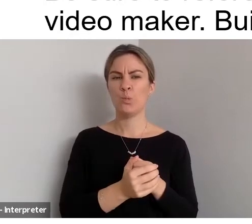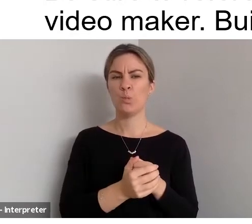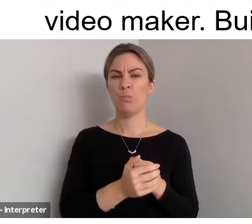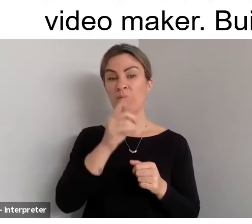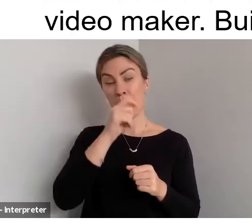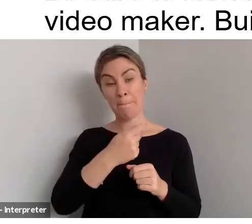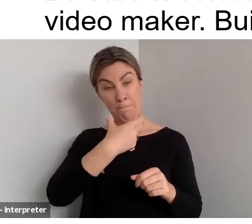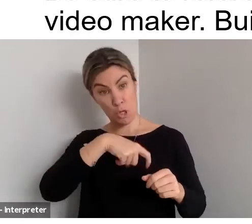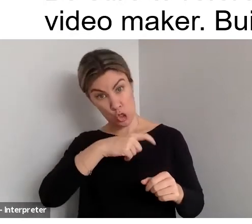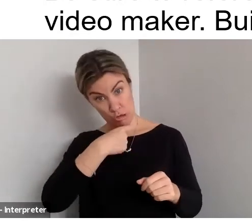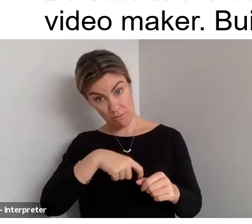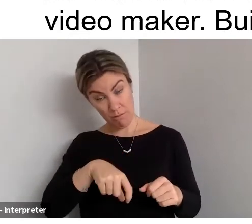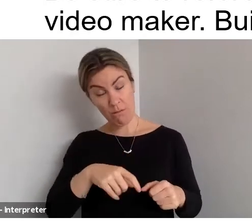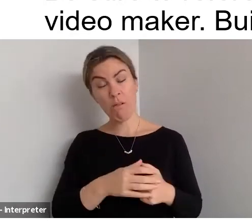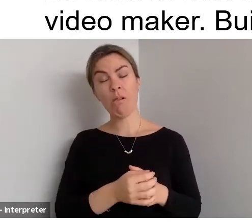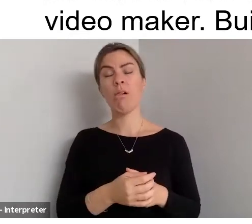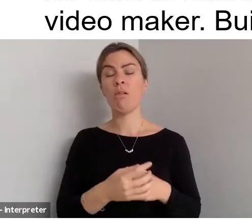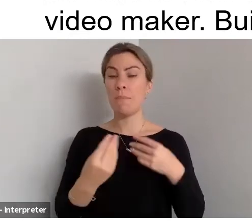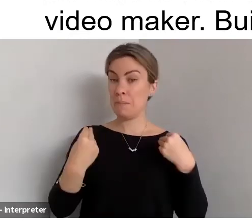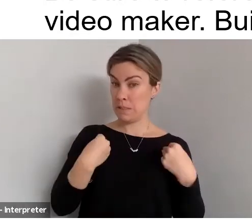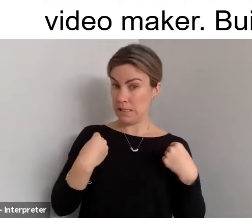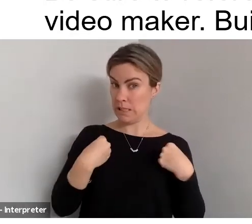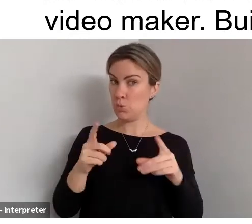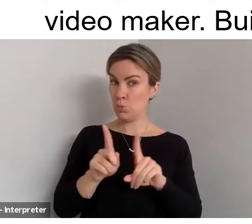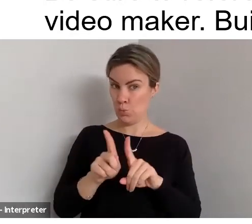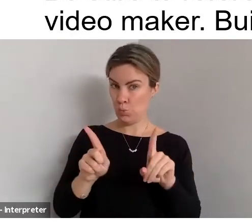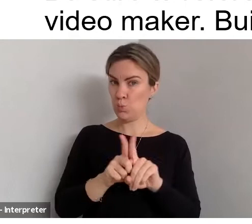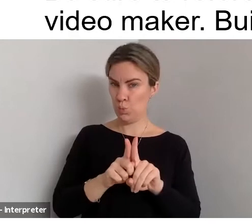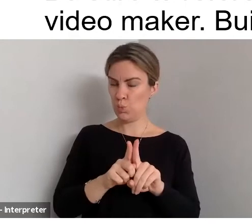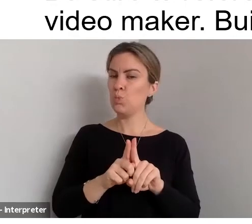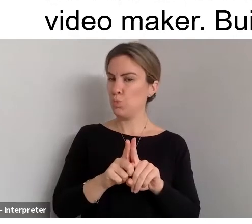On a business and public page level as well.